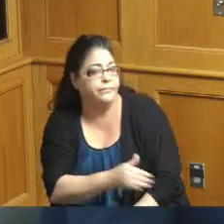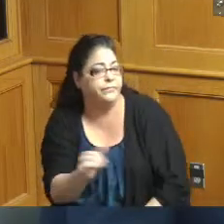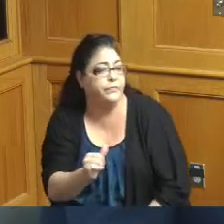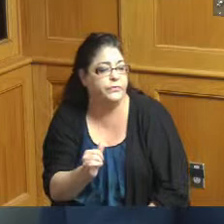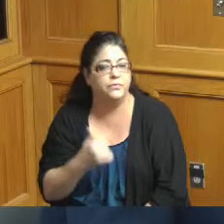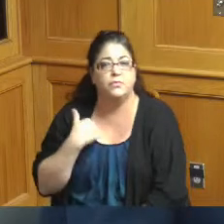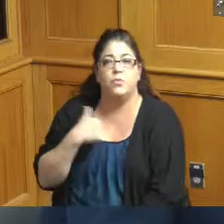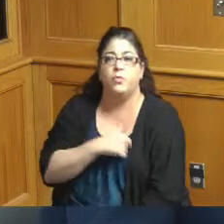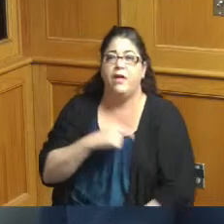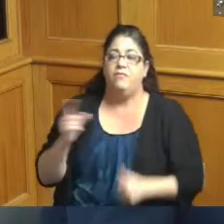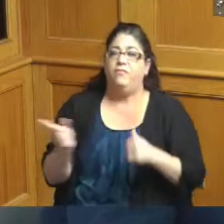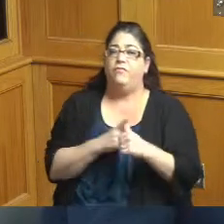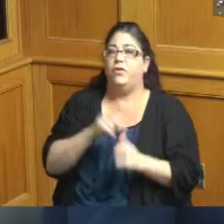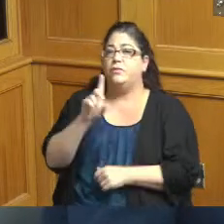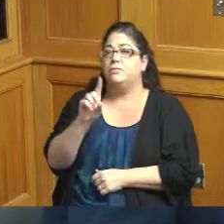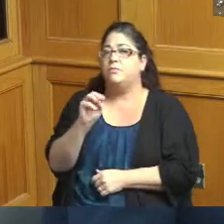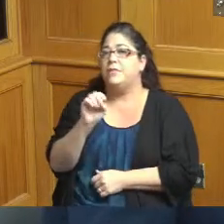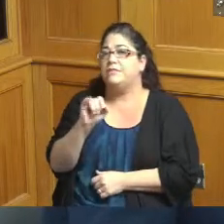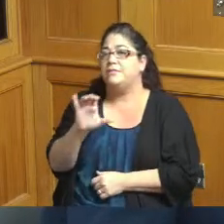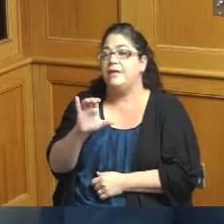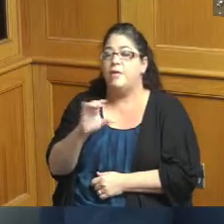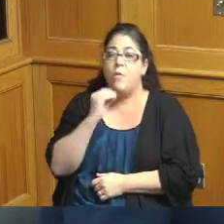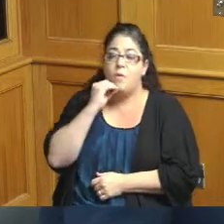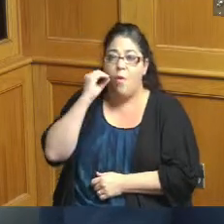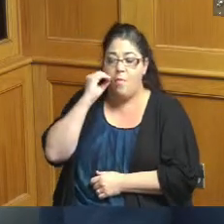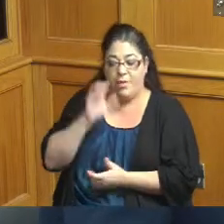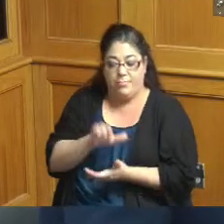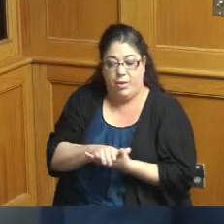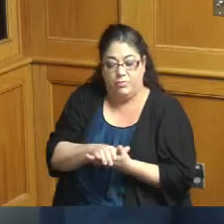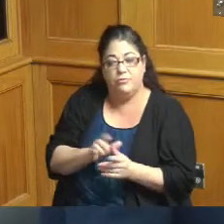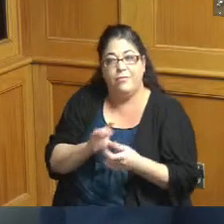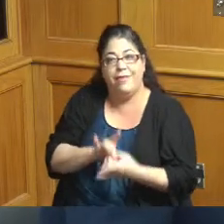Domestic Relations Court in the state to have electronic filing we're continuing to